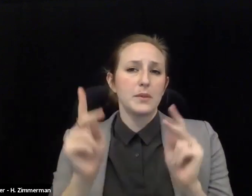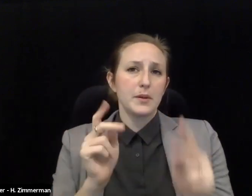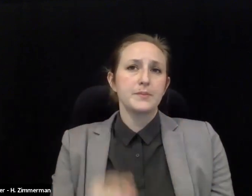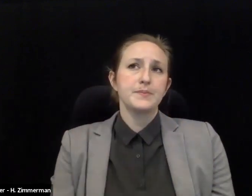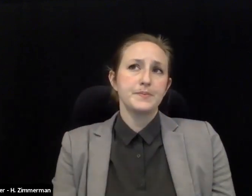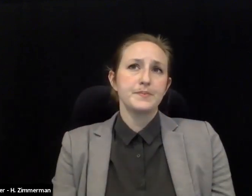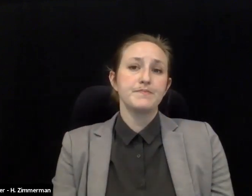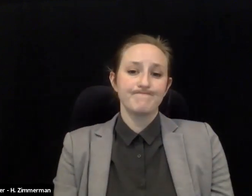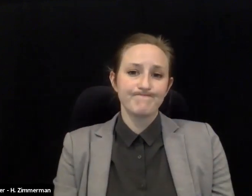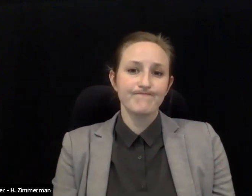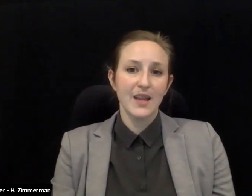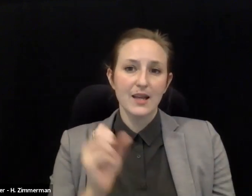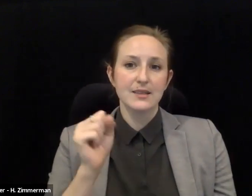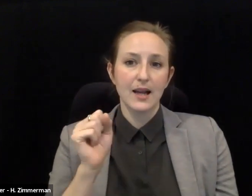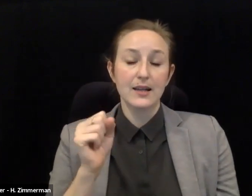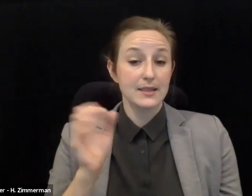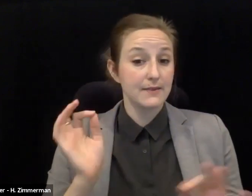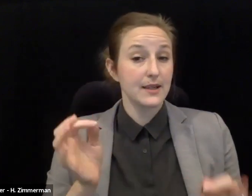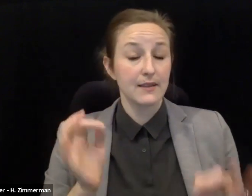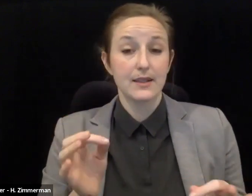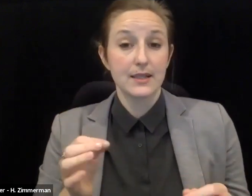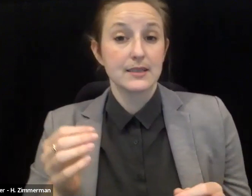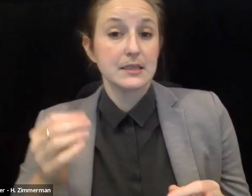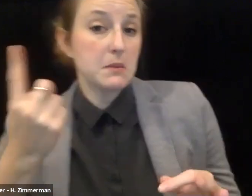Justin Harford: Right, yeah. Yeah, it's definitely food for thought.